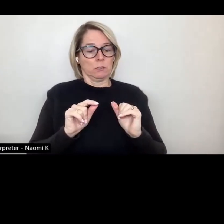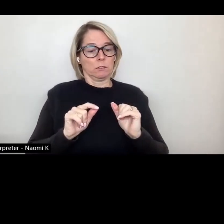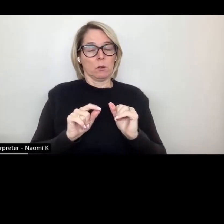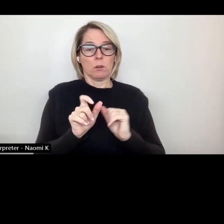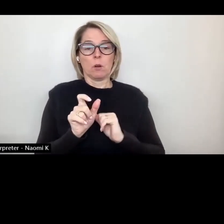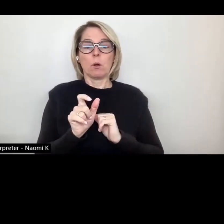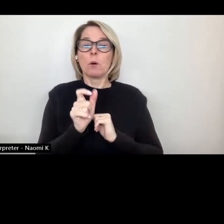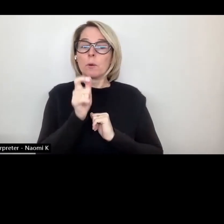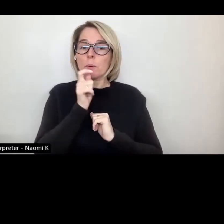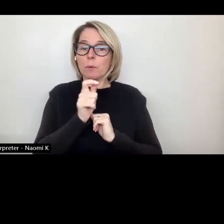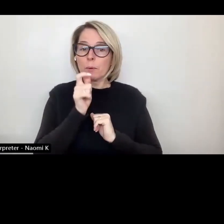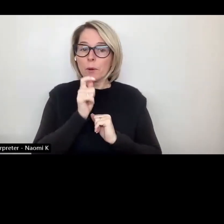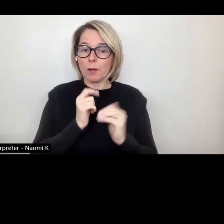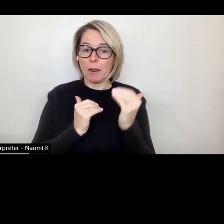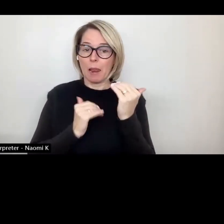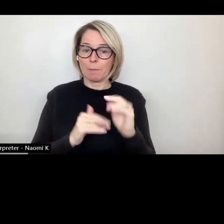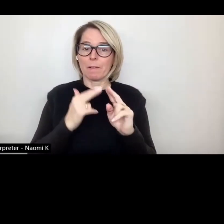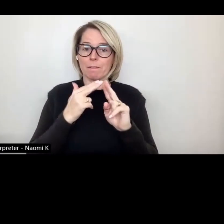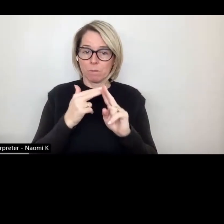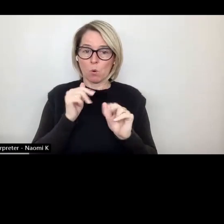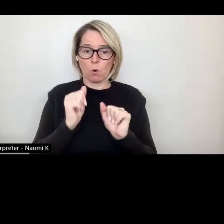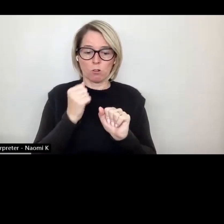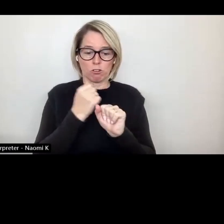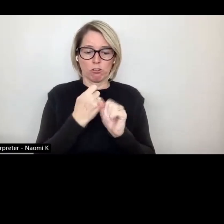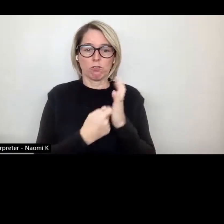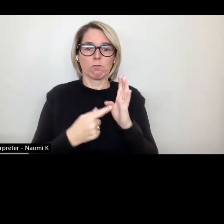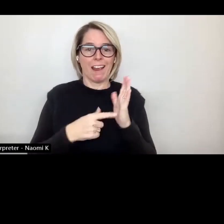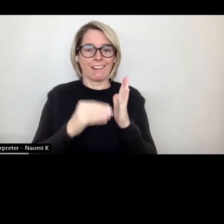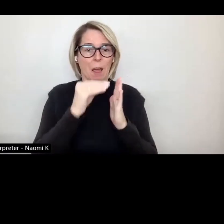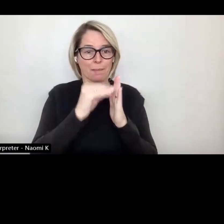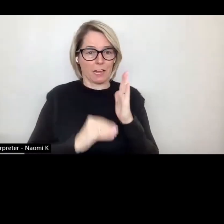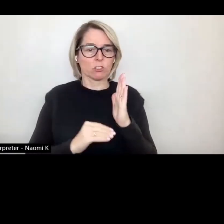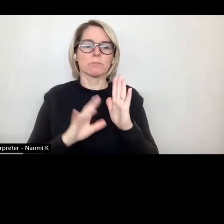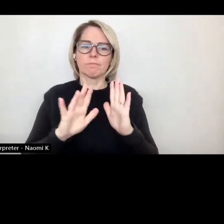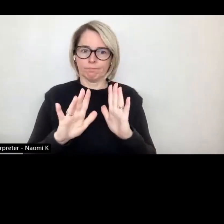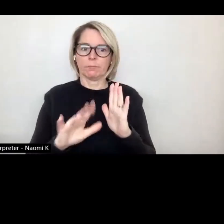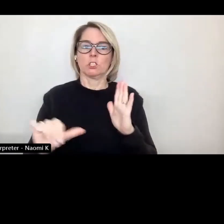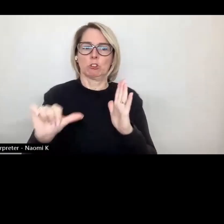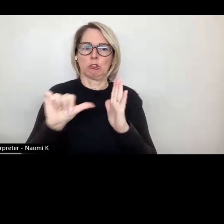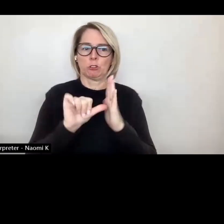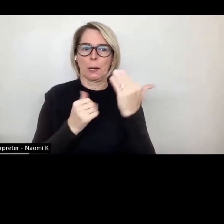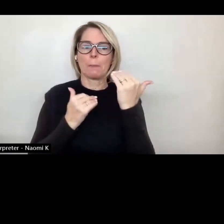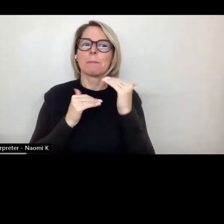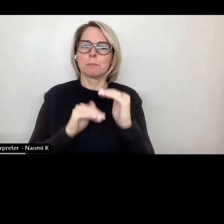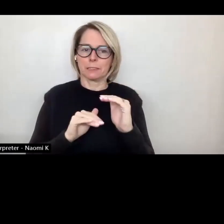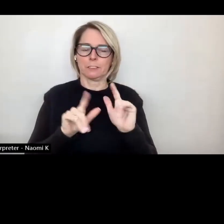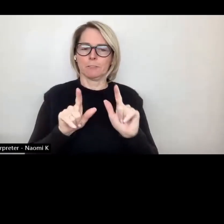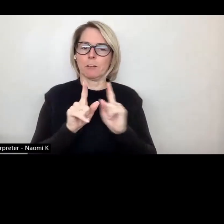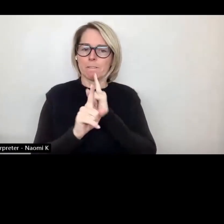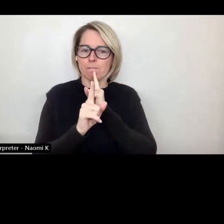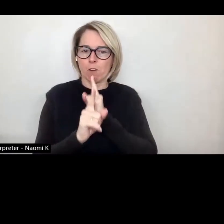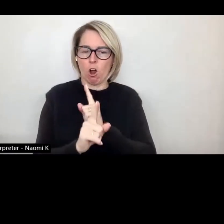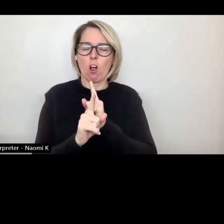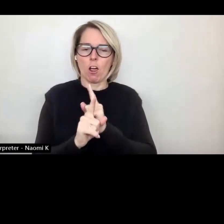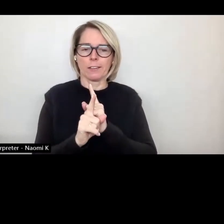That is a strict limit and we encourage you to put your best foot forward within that character limit.